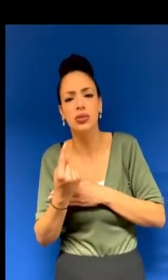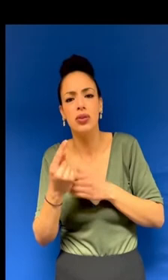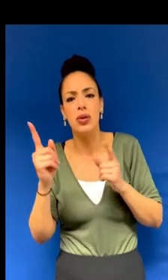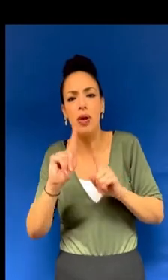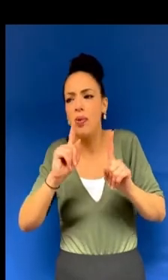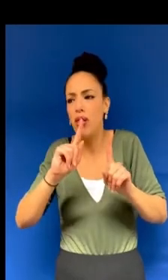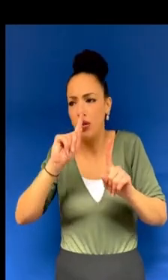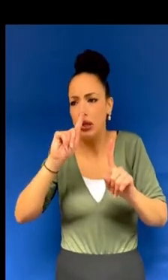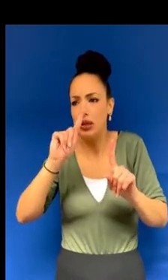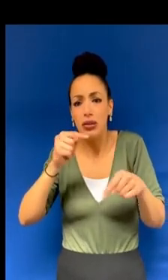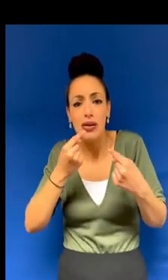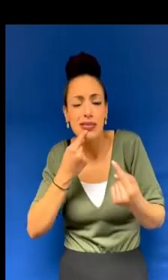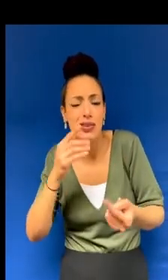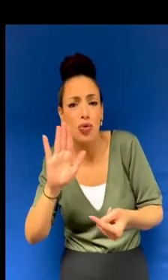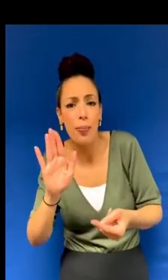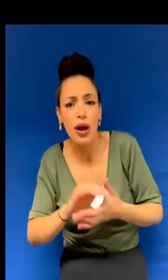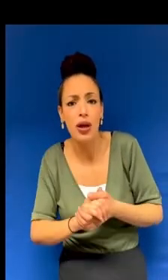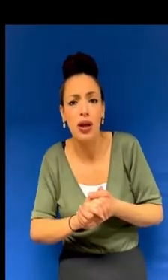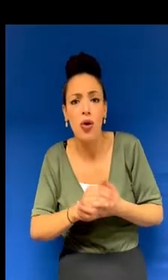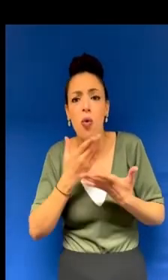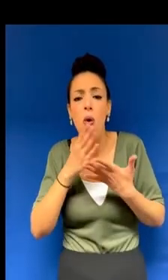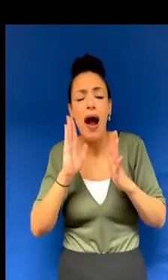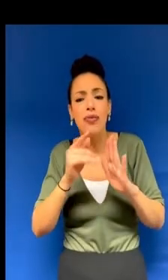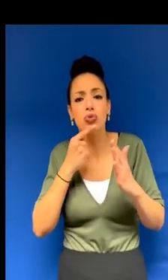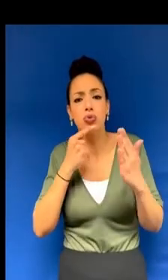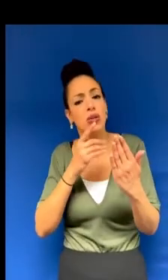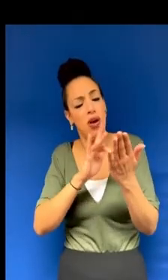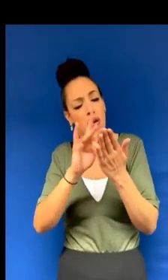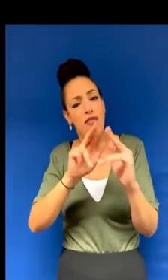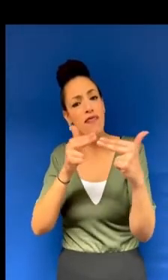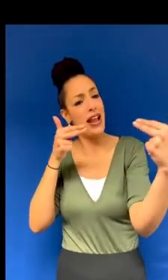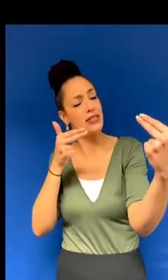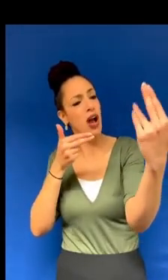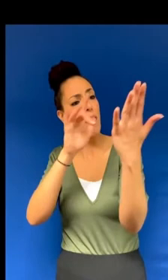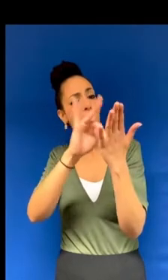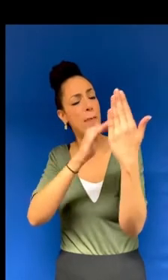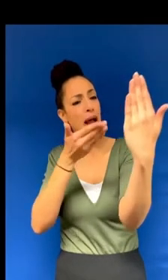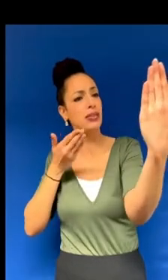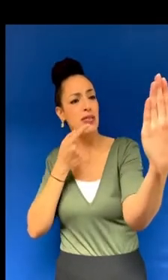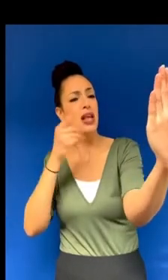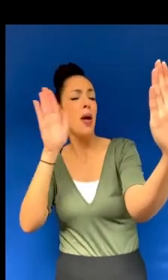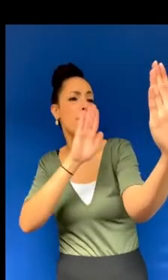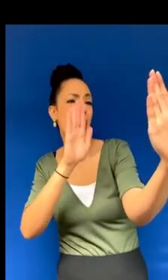The thing that everybody wants to talk about is people dying on their own, or people not